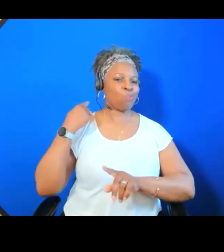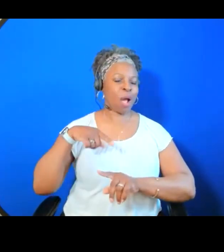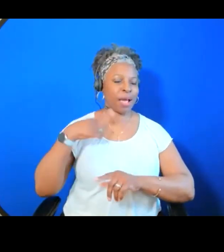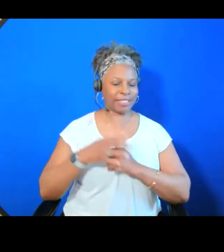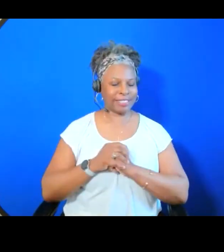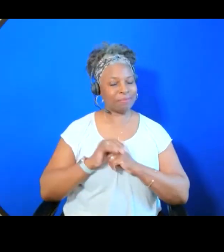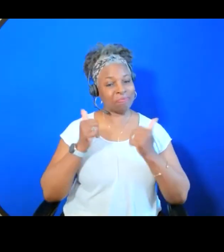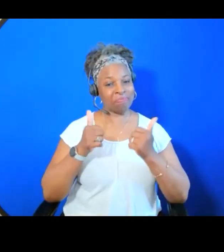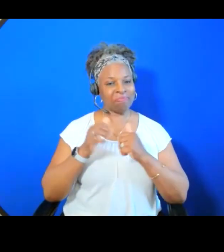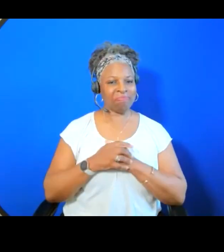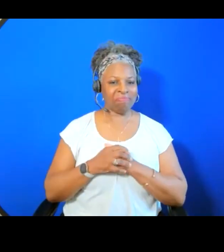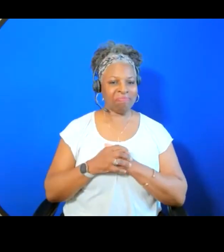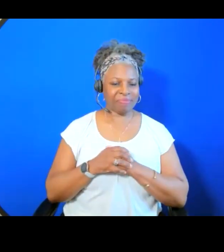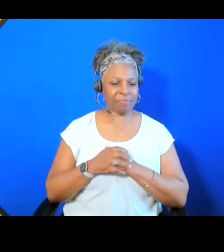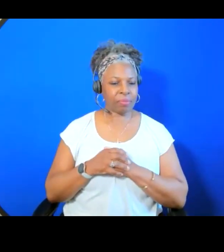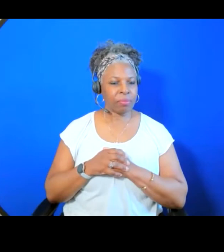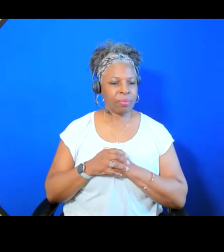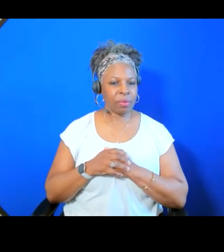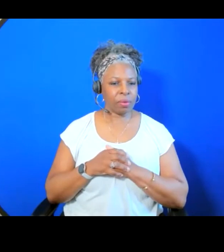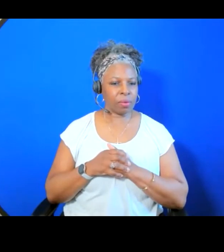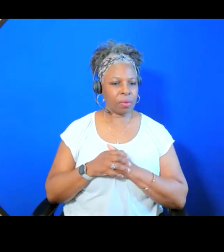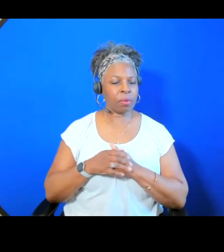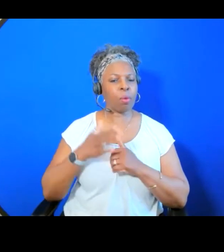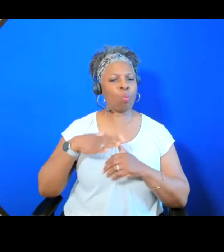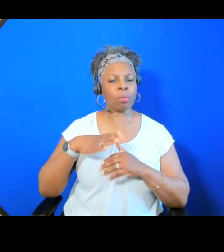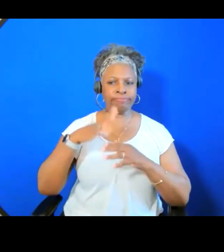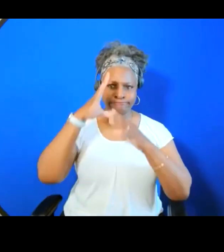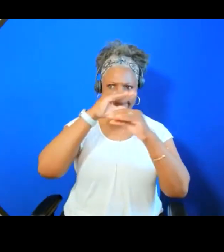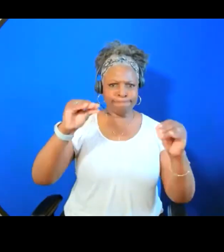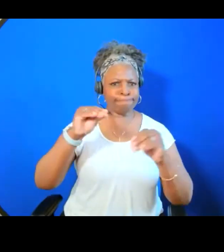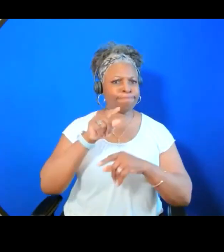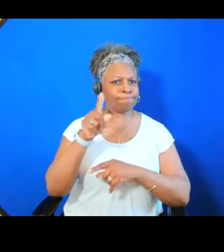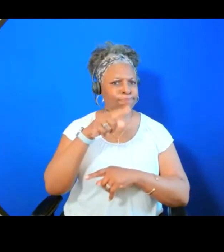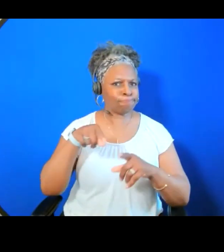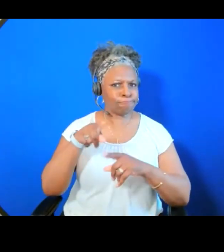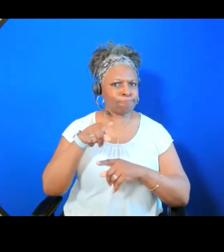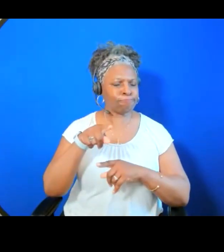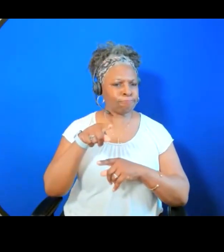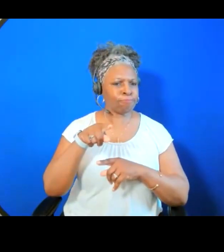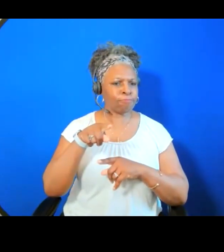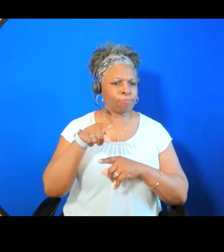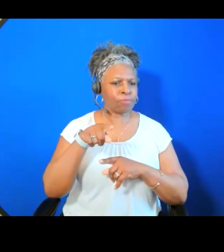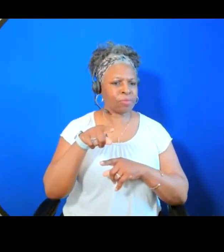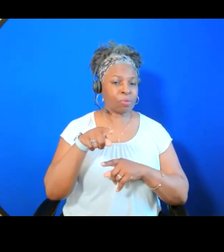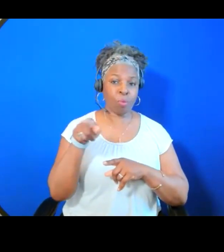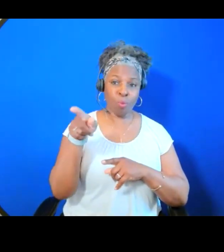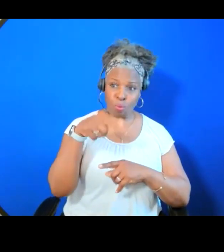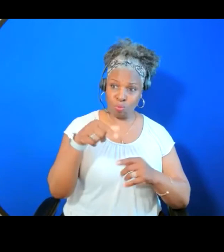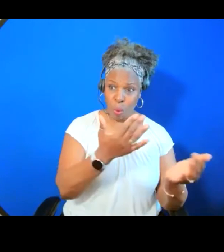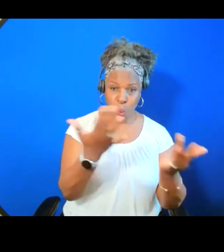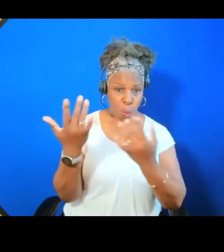So, to start off, I would like to remind everyone who's listening in that we welcome you all to participate.